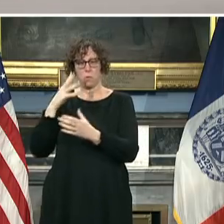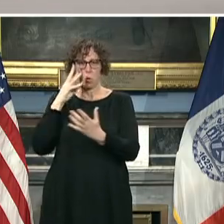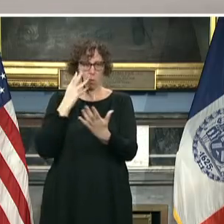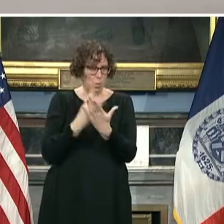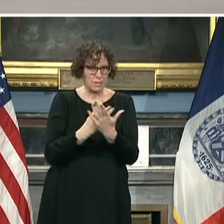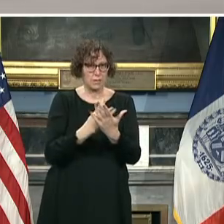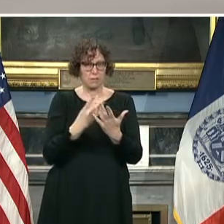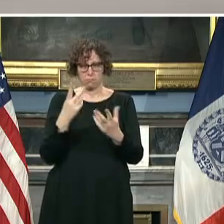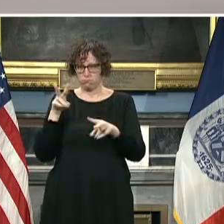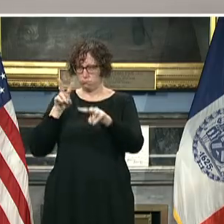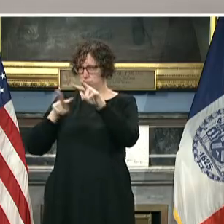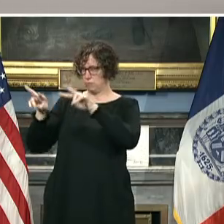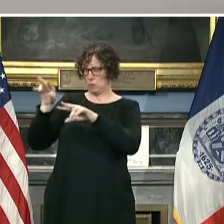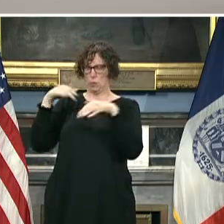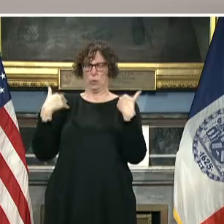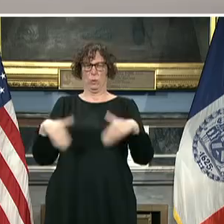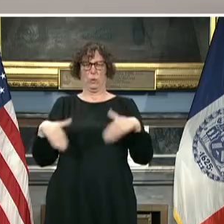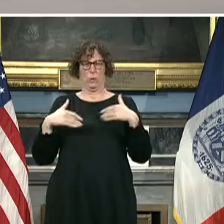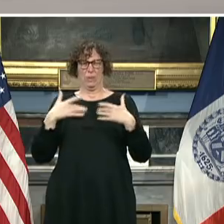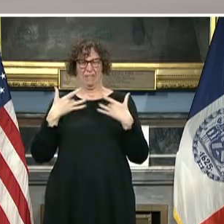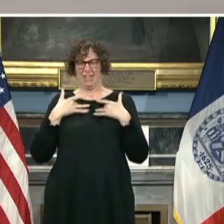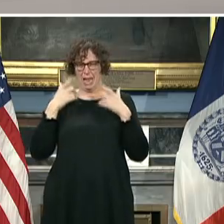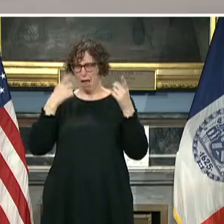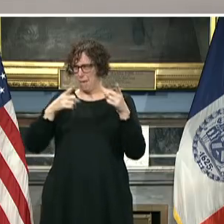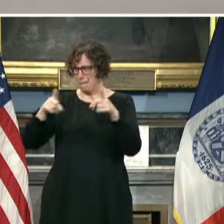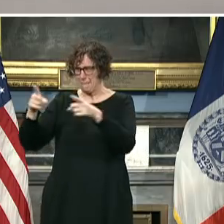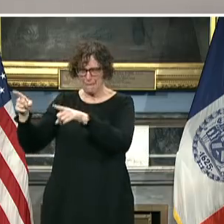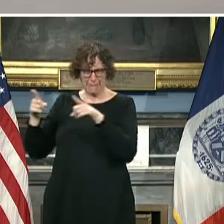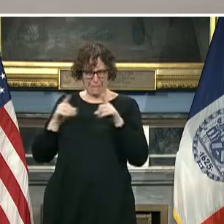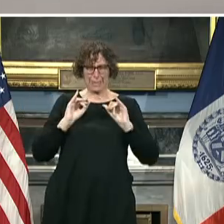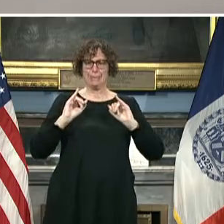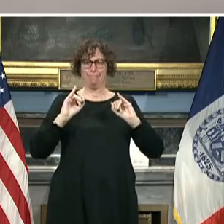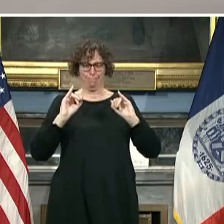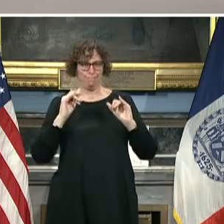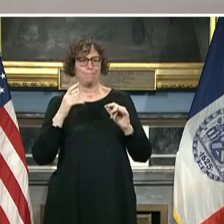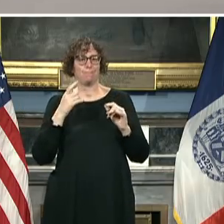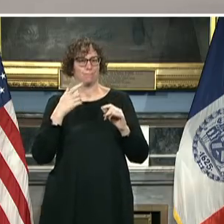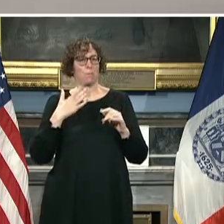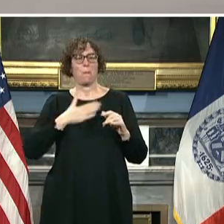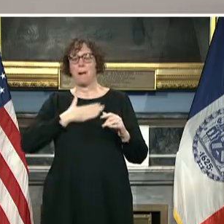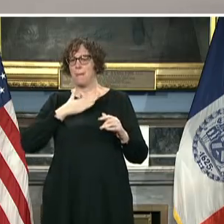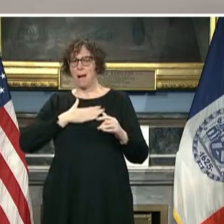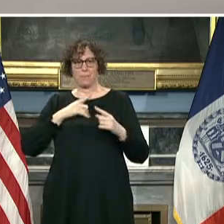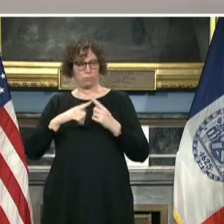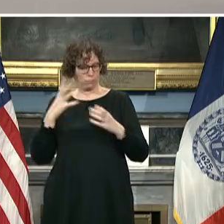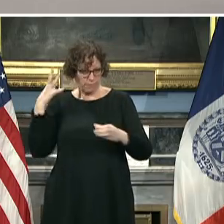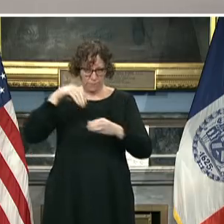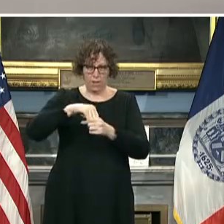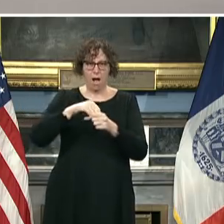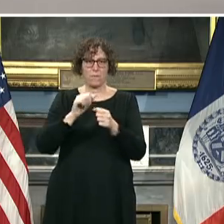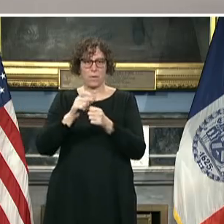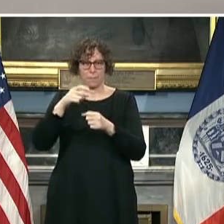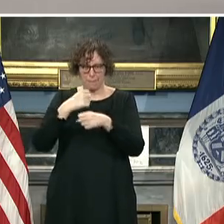AND EVERYTHING TO MAKE A DIFFERENCE FOR NEW YORKERS, FOR THIS CITY,